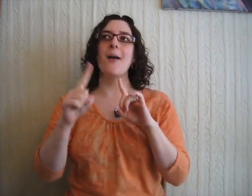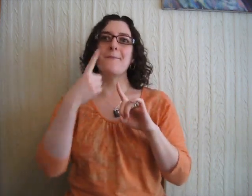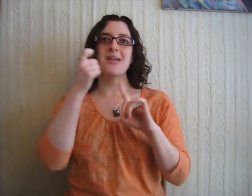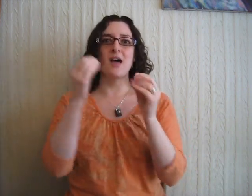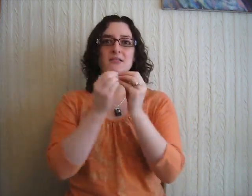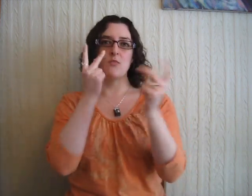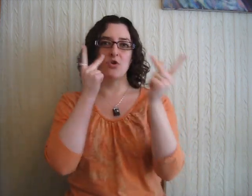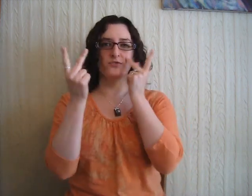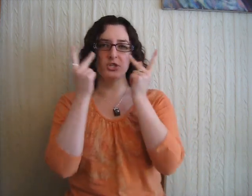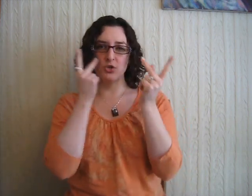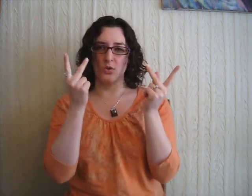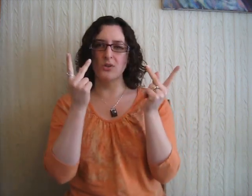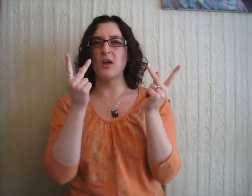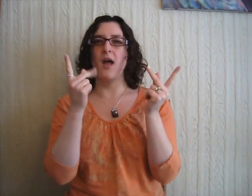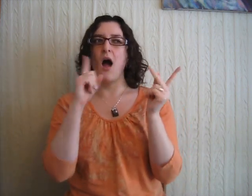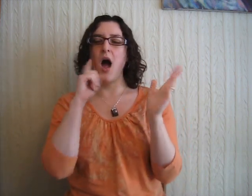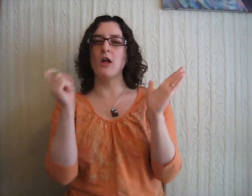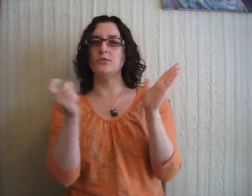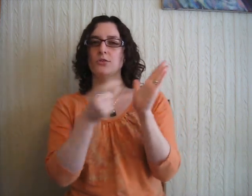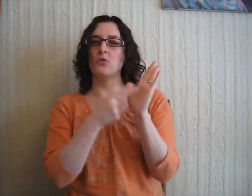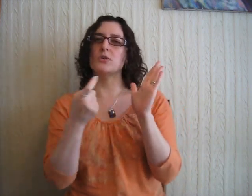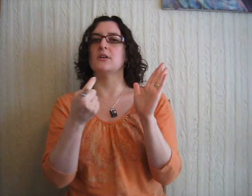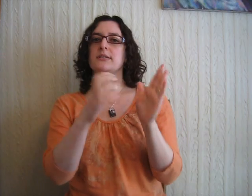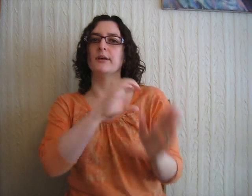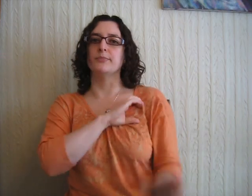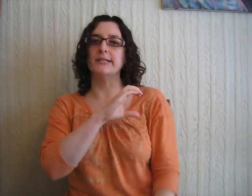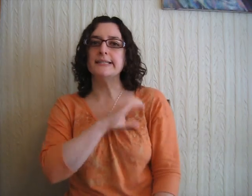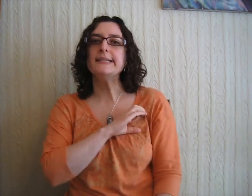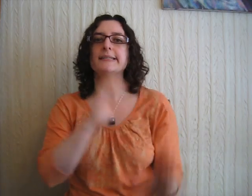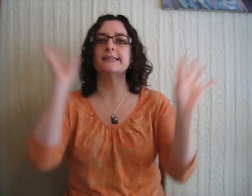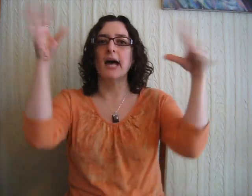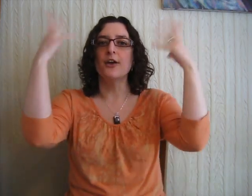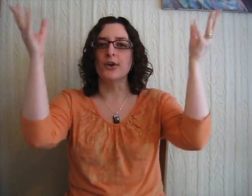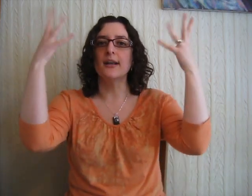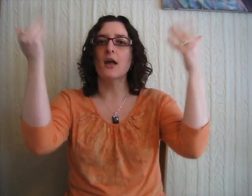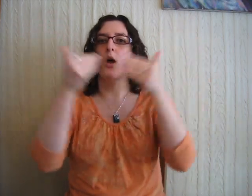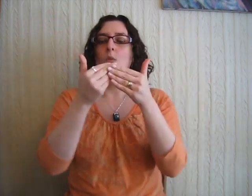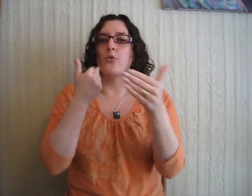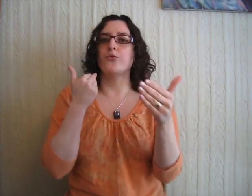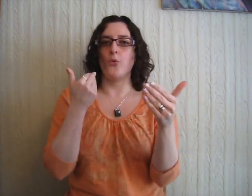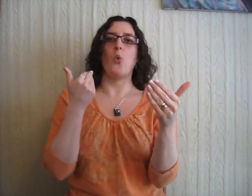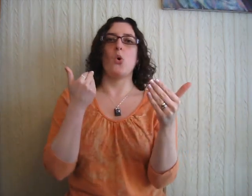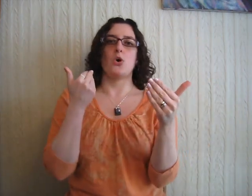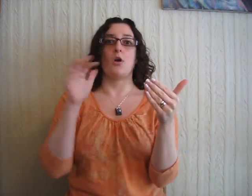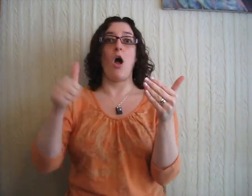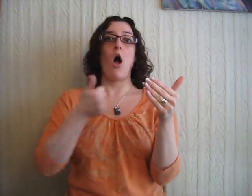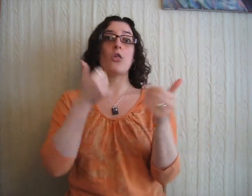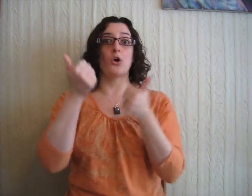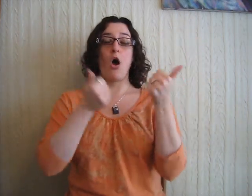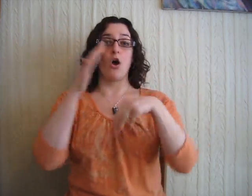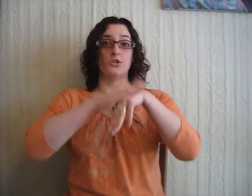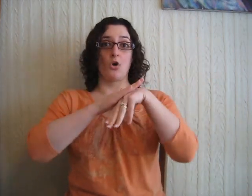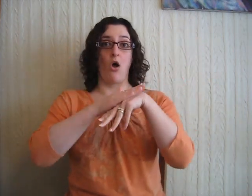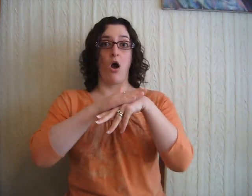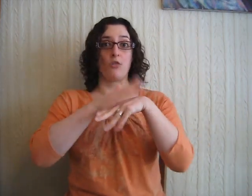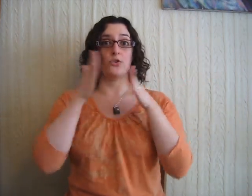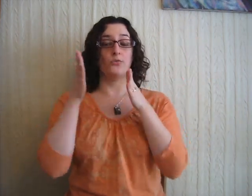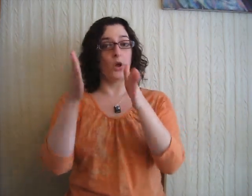But because I'm more visual, I'll notice a police siren before other cars on the road